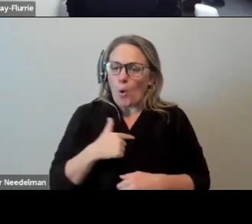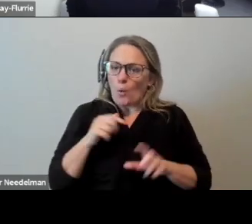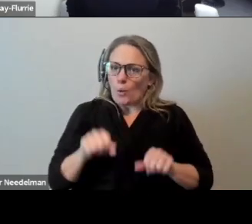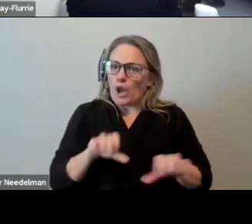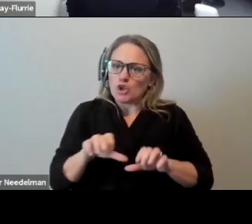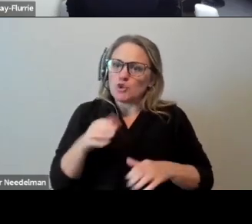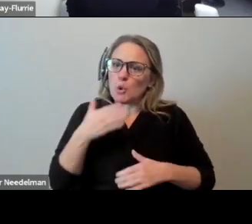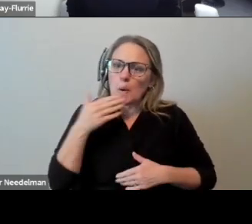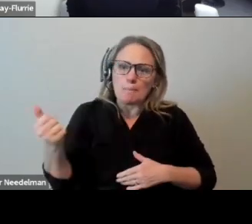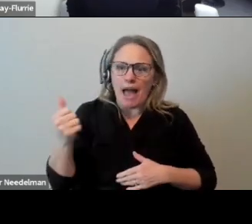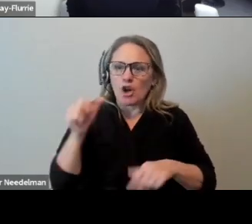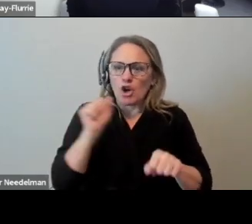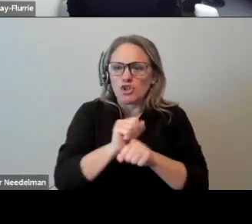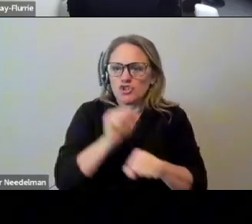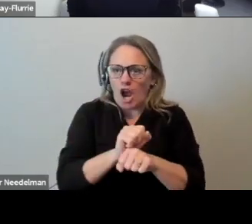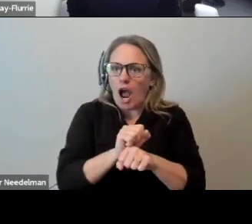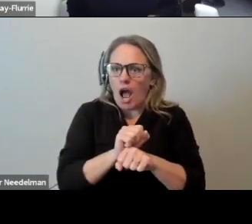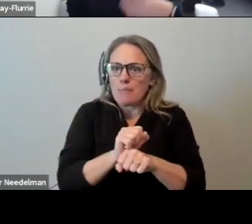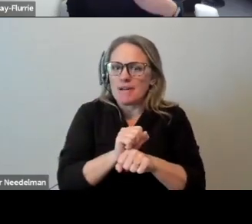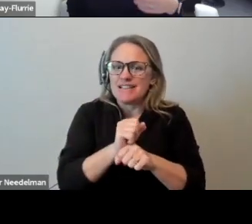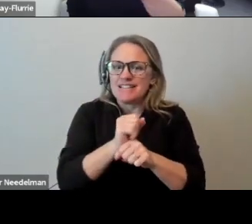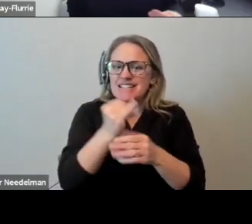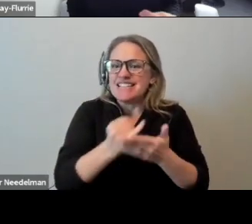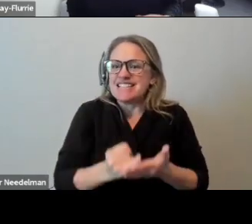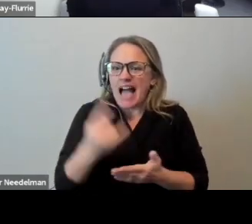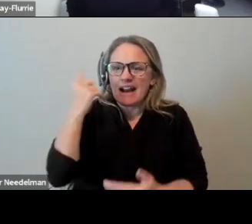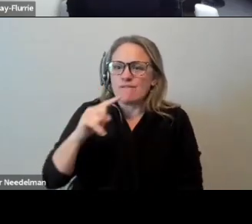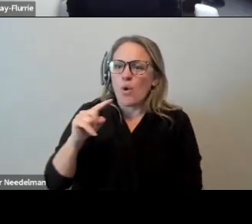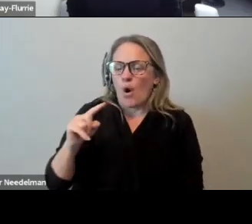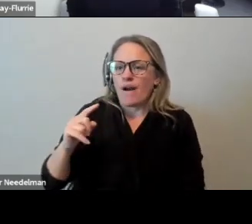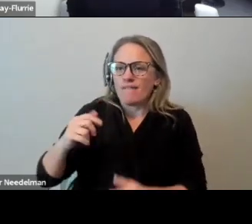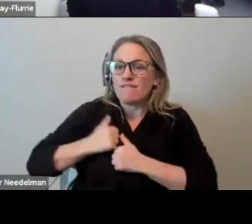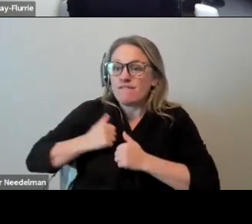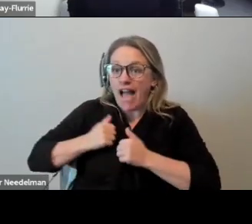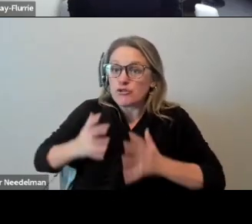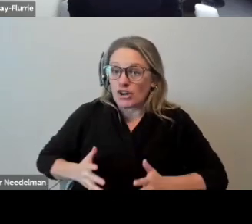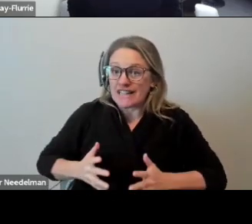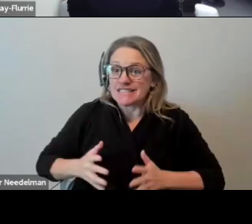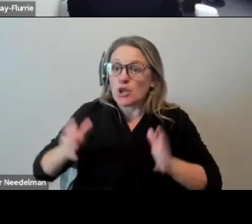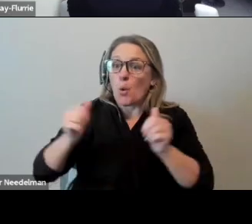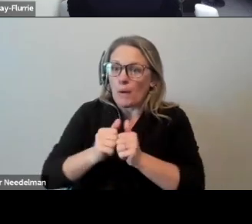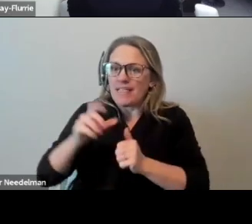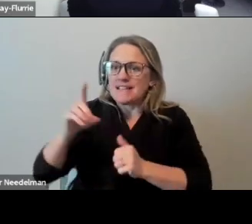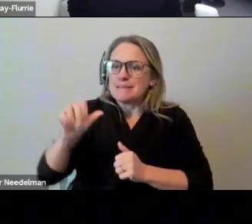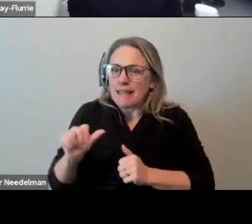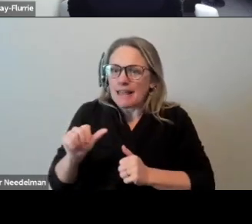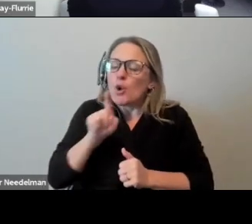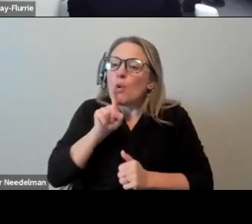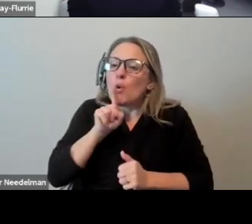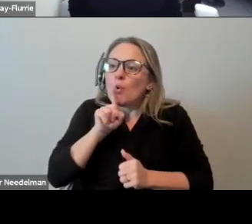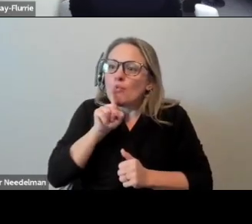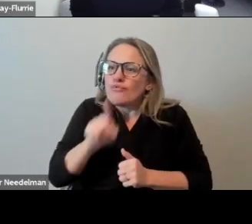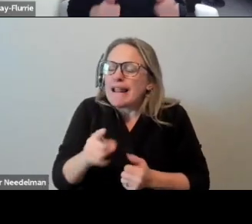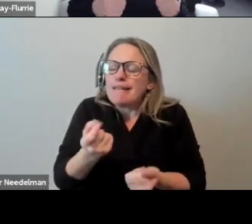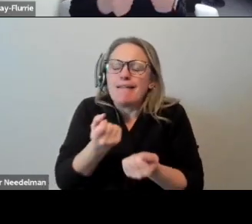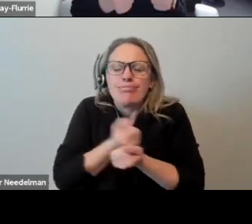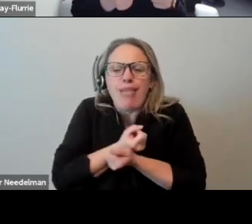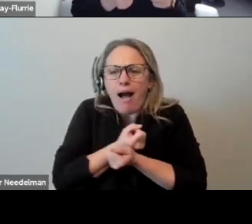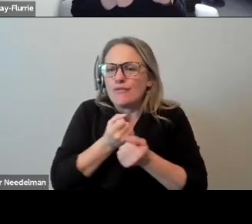for veterans with disabilities who loved to game after they came back or they were in recuperation,